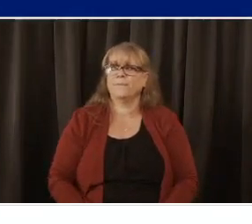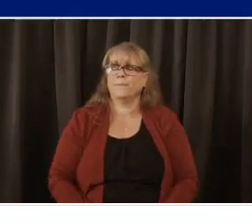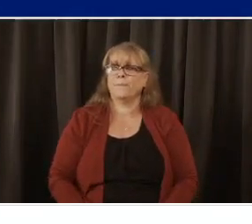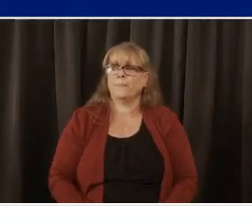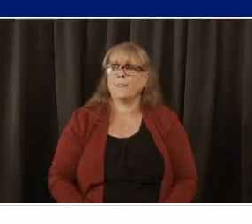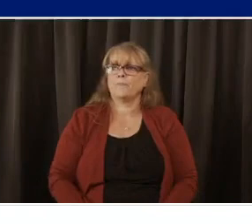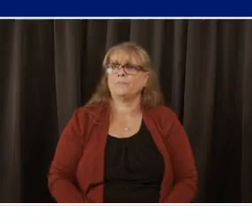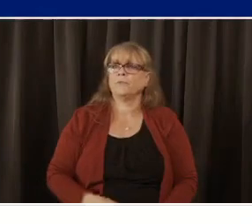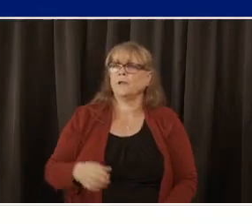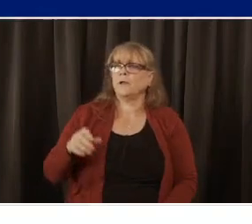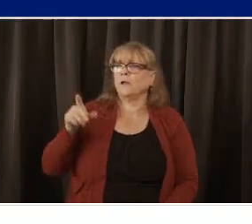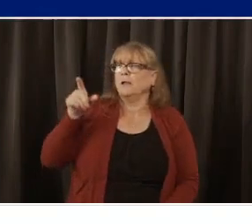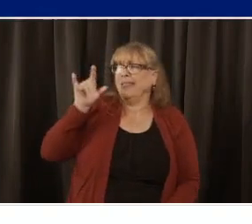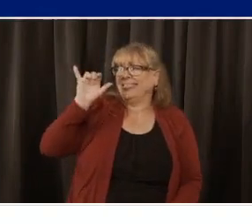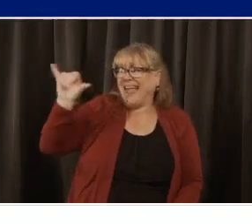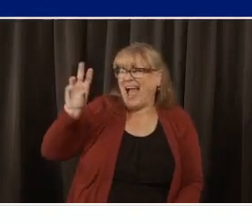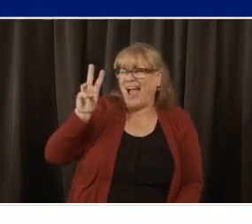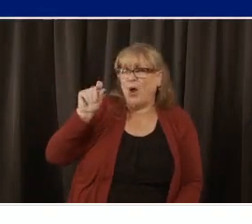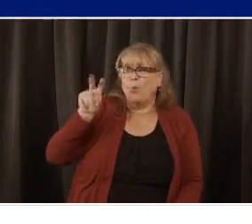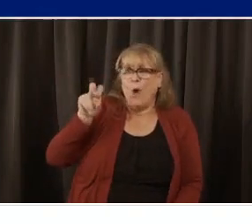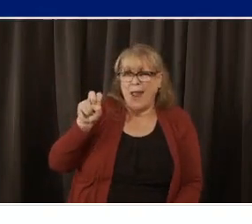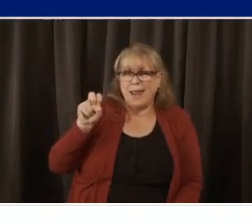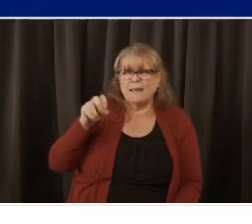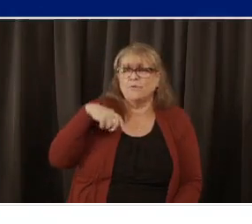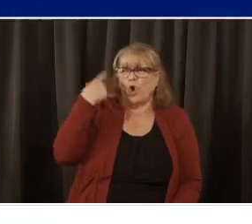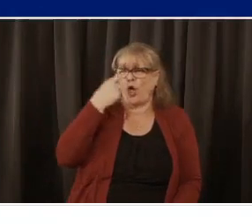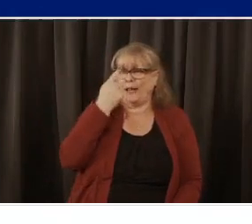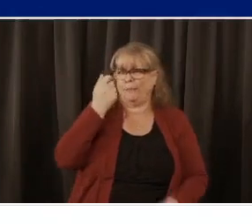we also of a segment of the population that is protected through vaccination,